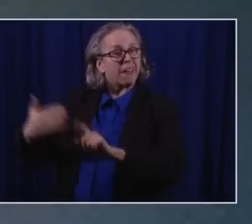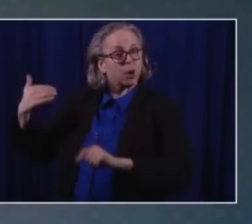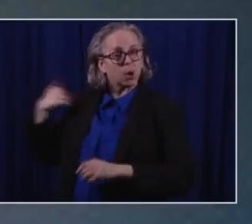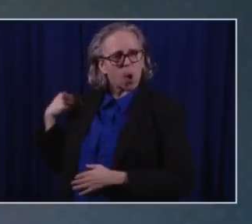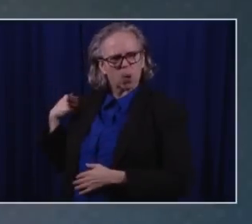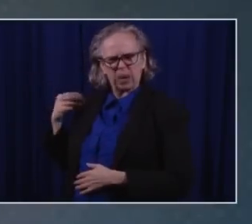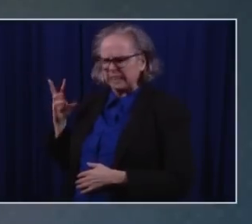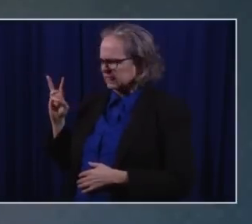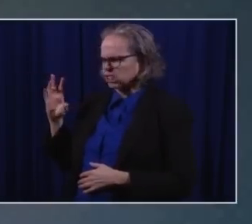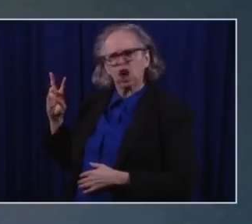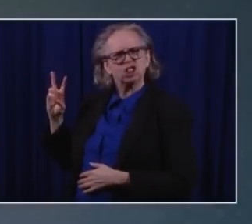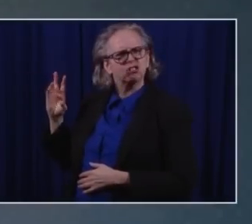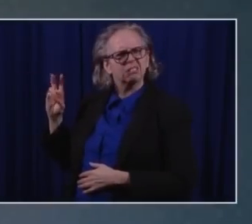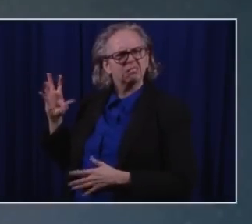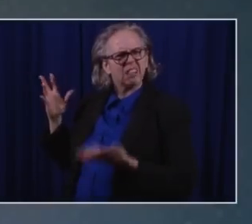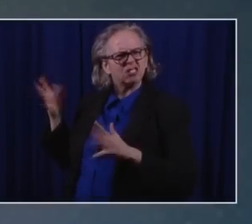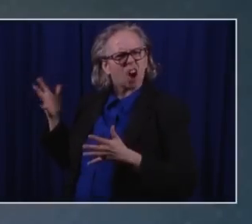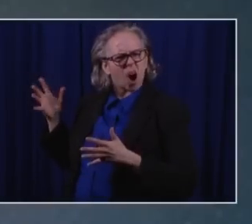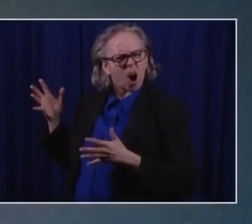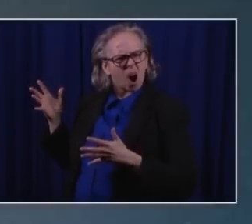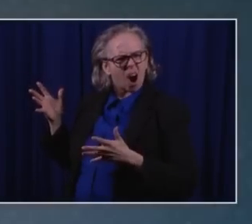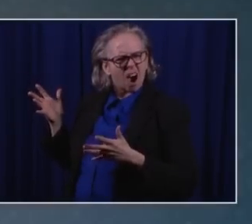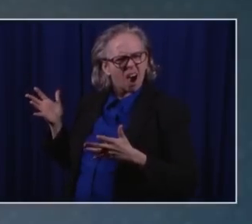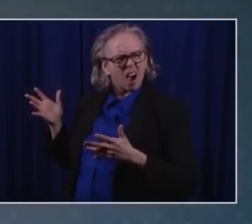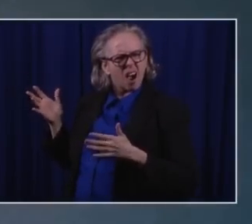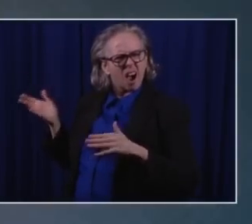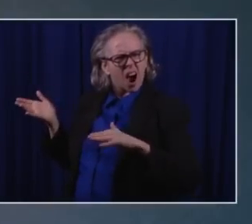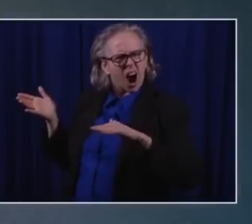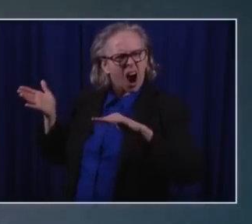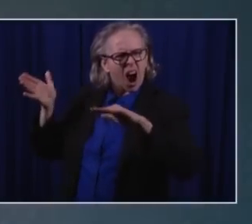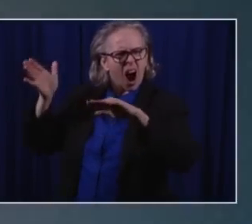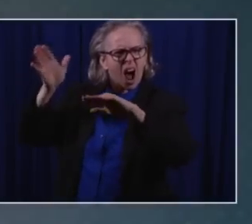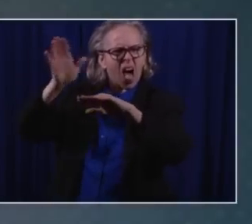there were announced today. I want to put that in perspective and September 23rd